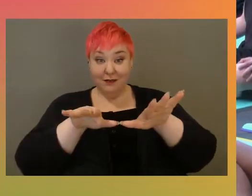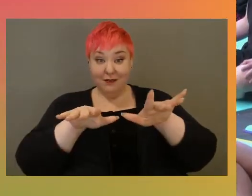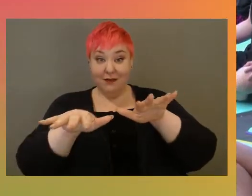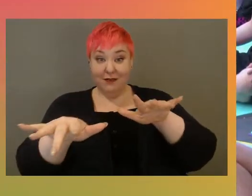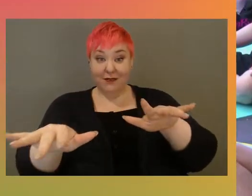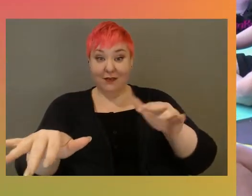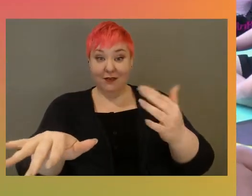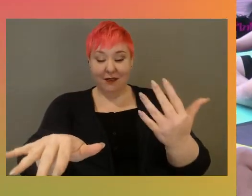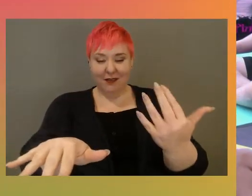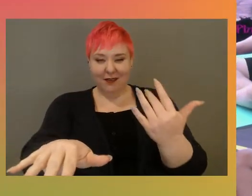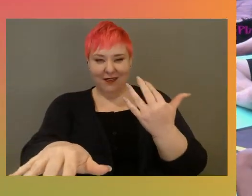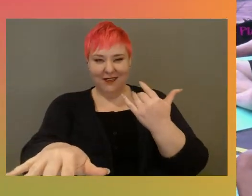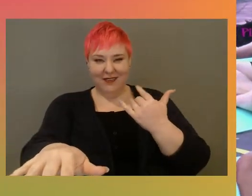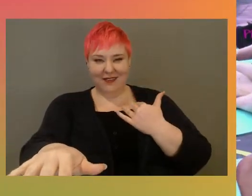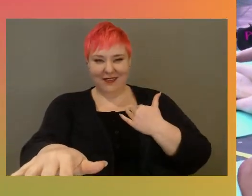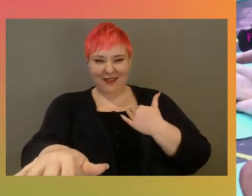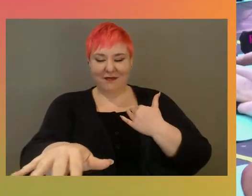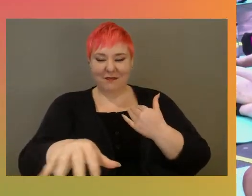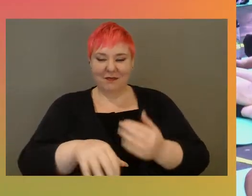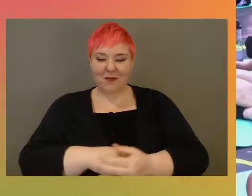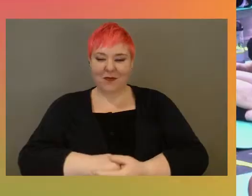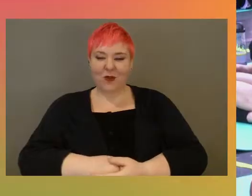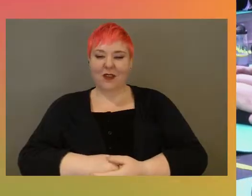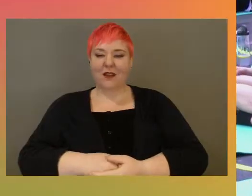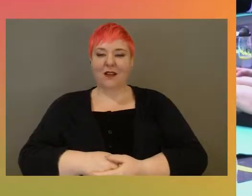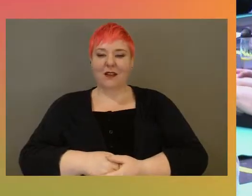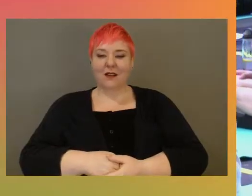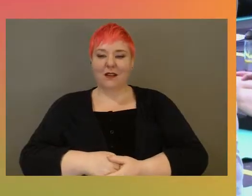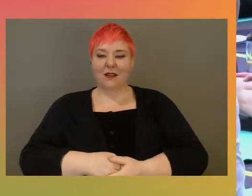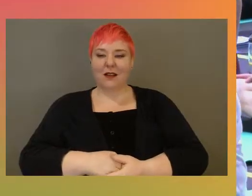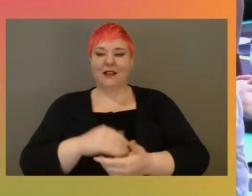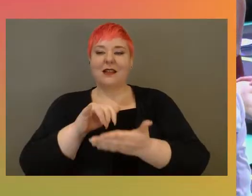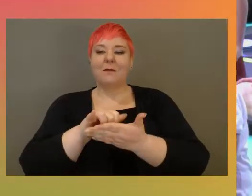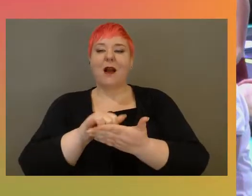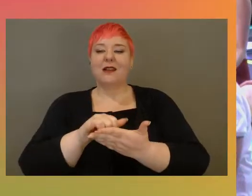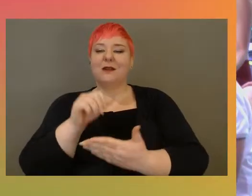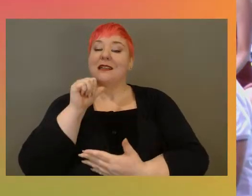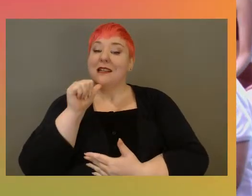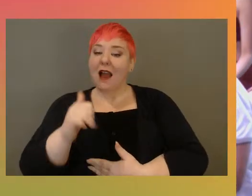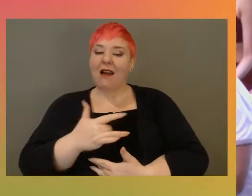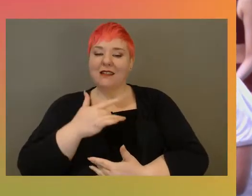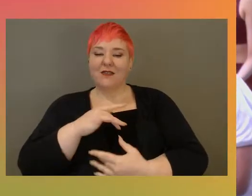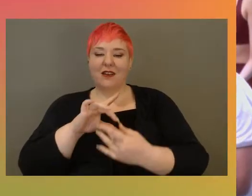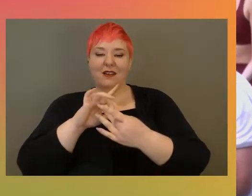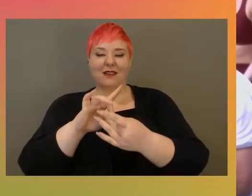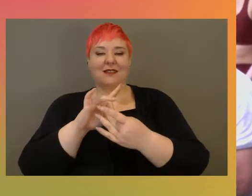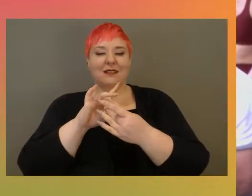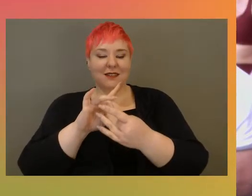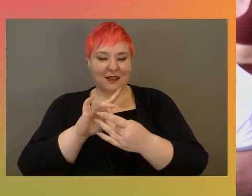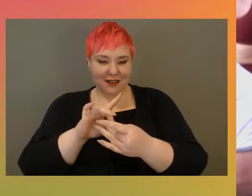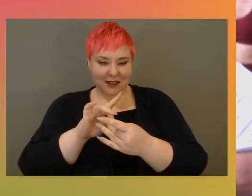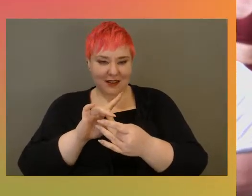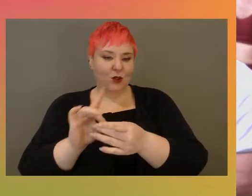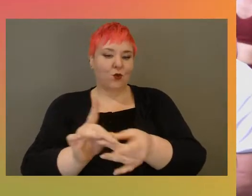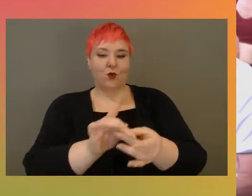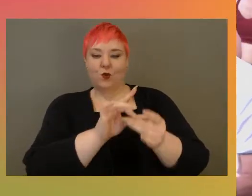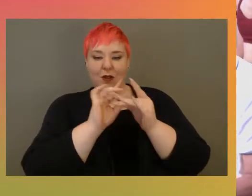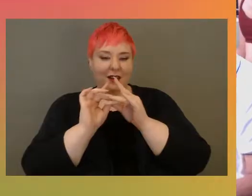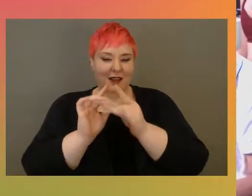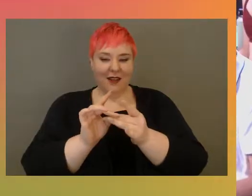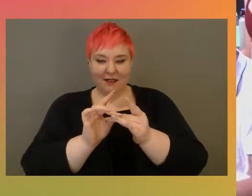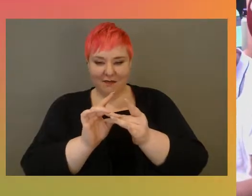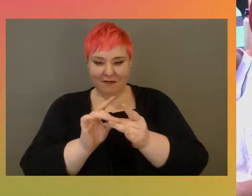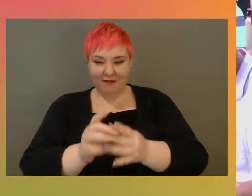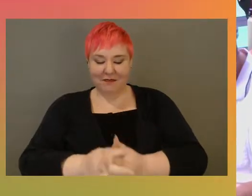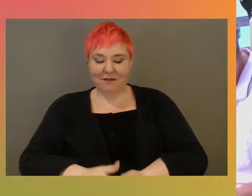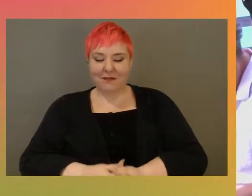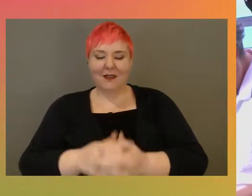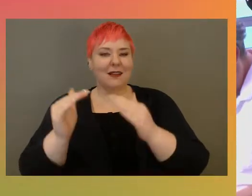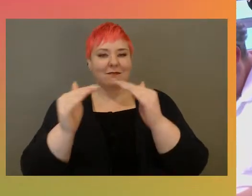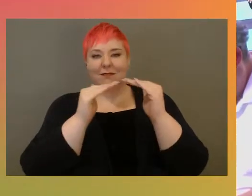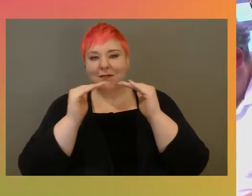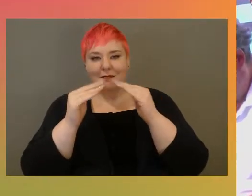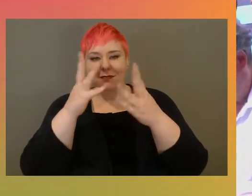MOVING OUT, AND THE EXTERNAL